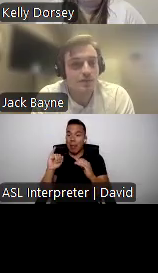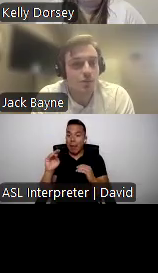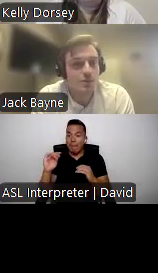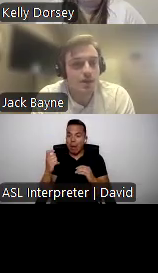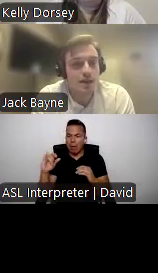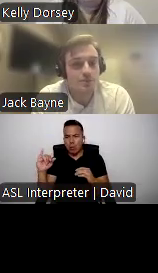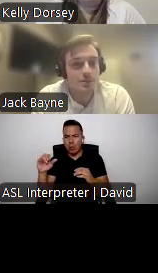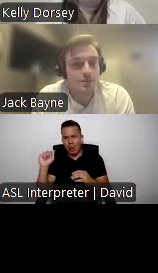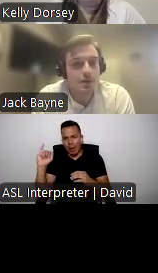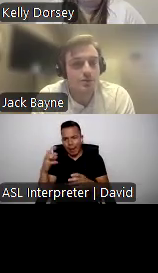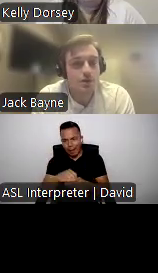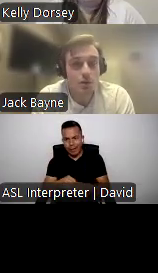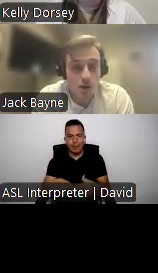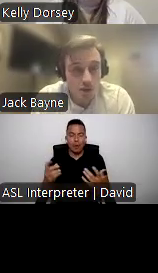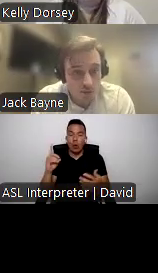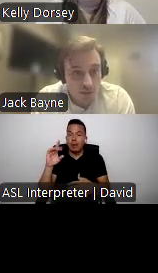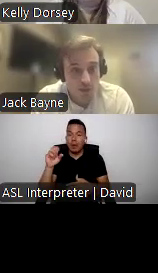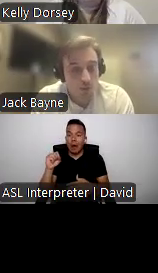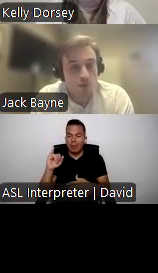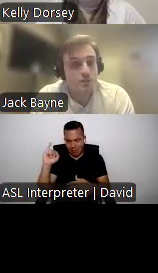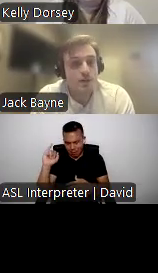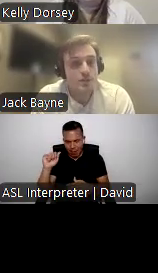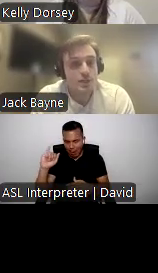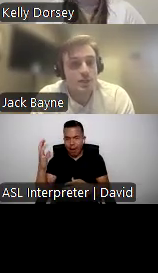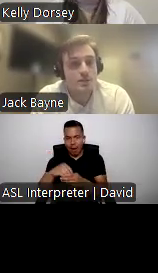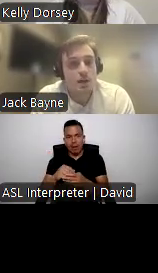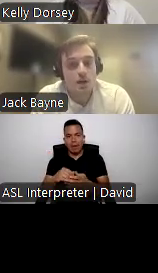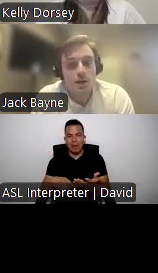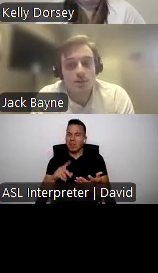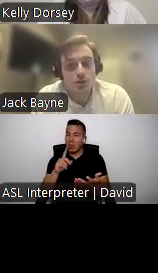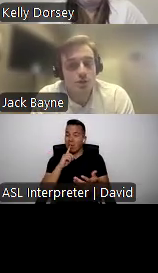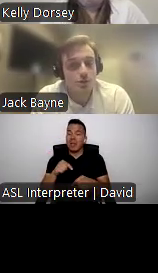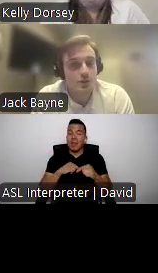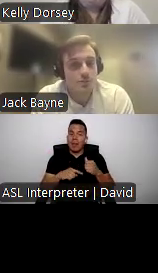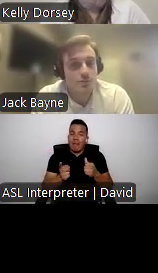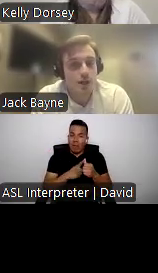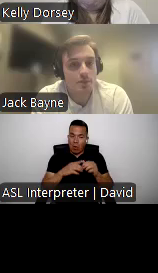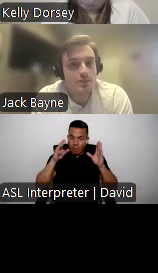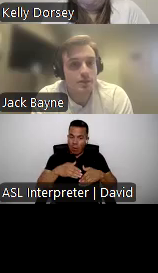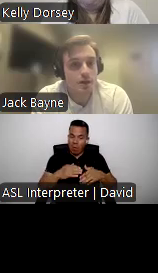then of course in documents as well. So getting a real good foundation and introducing some topics,